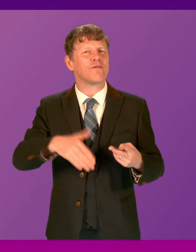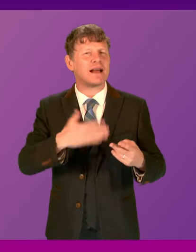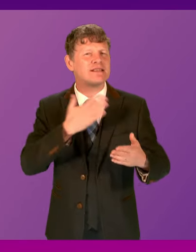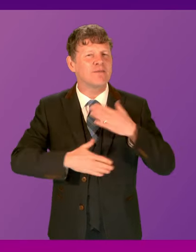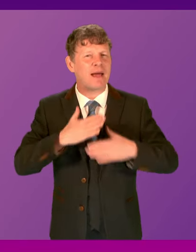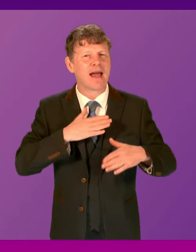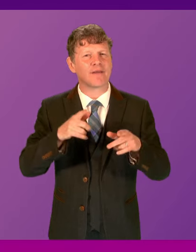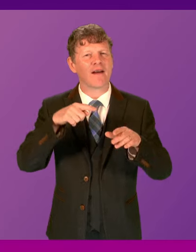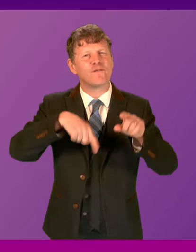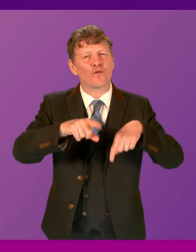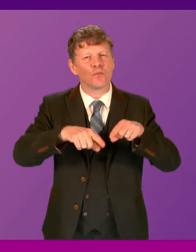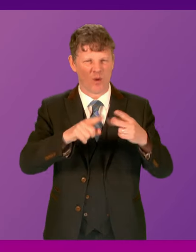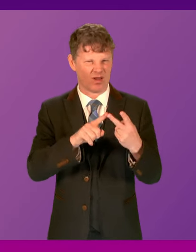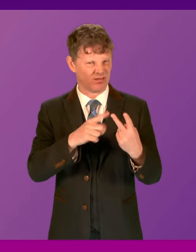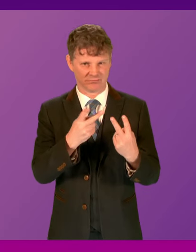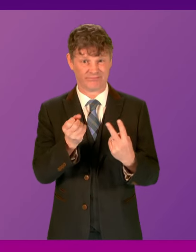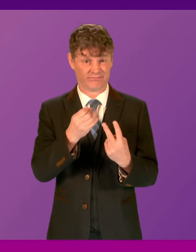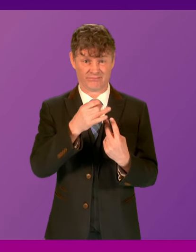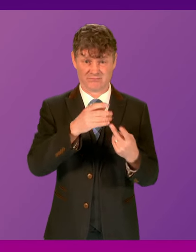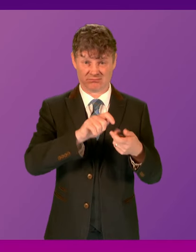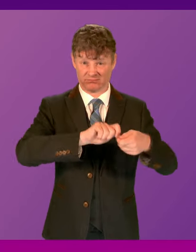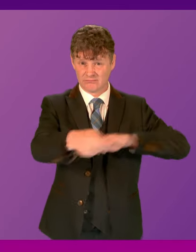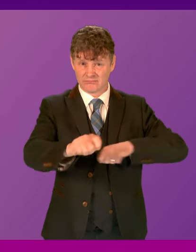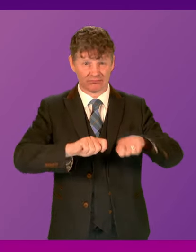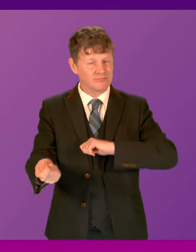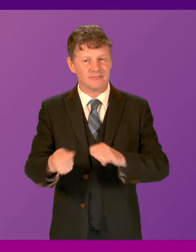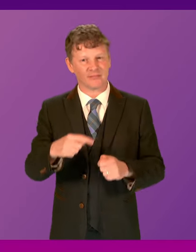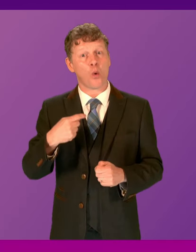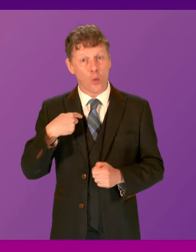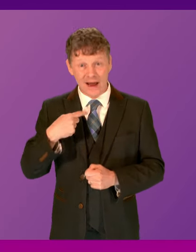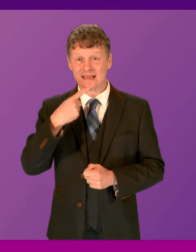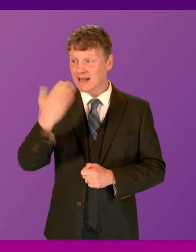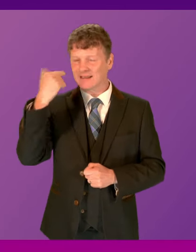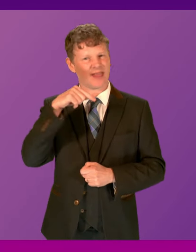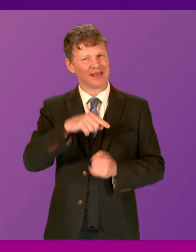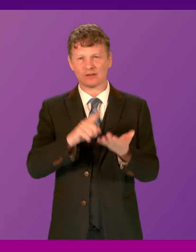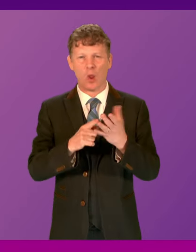We have said from the outset that the Government’s hate crime law was a disaster in the making. It